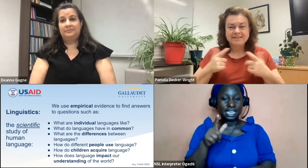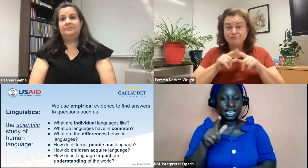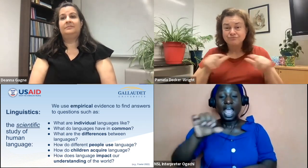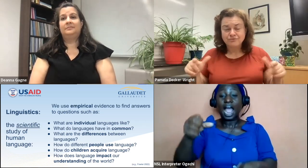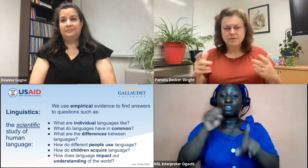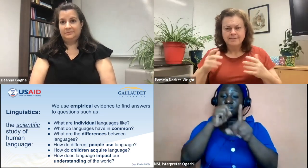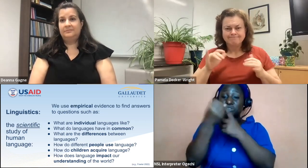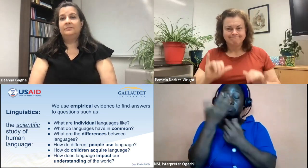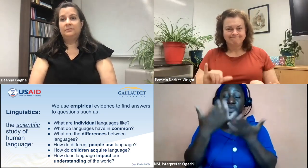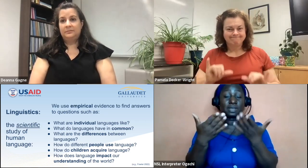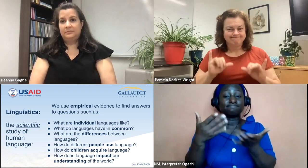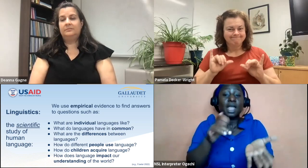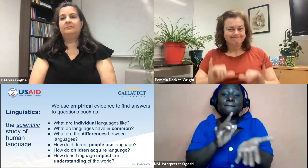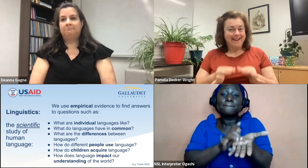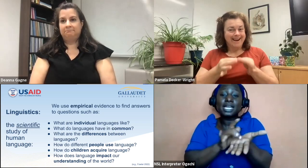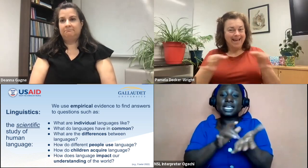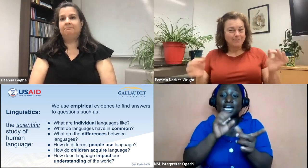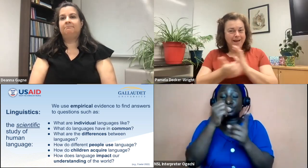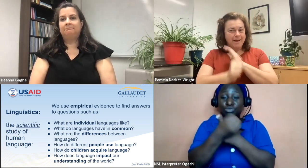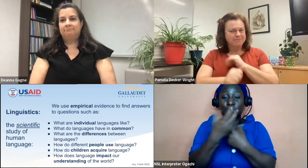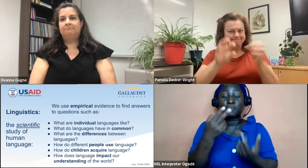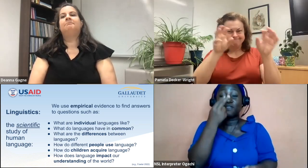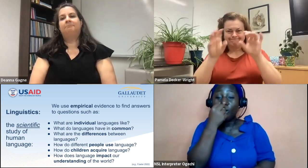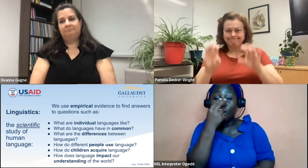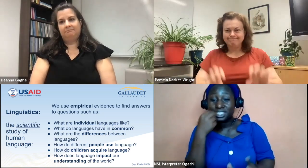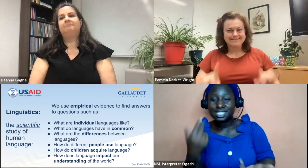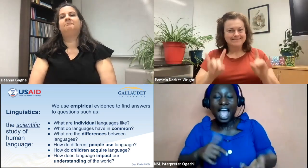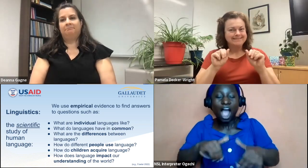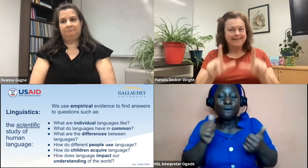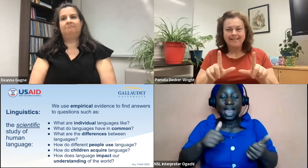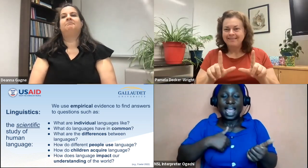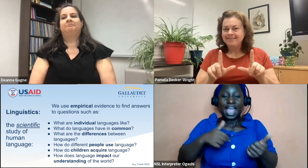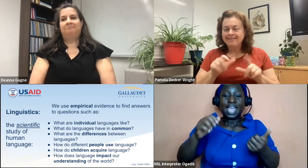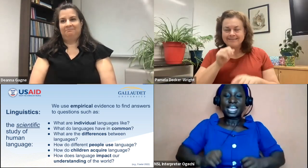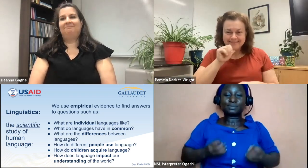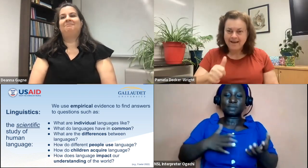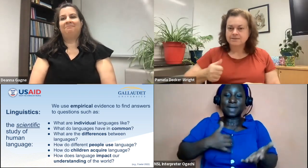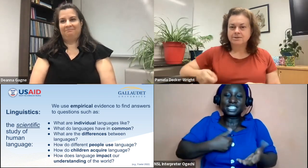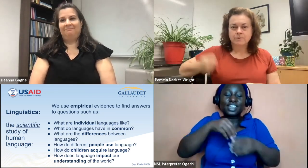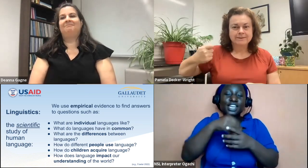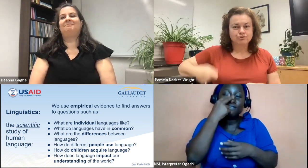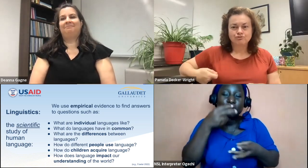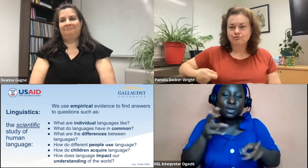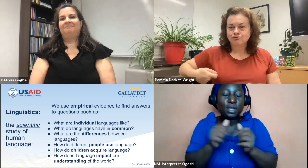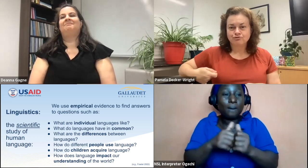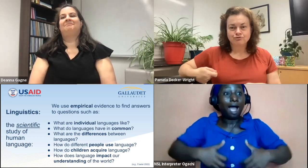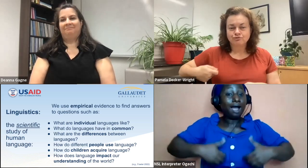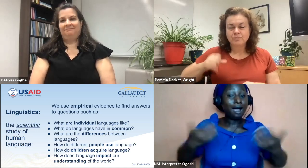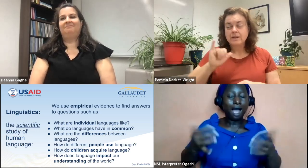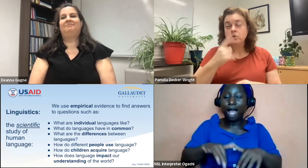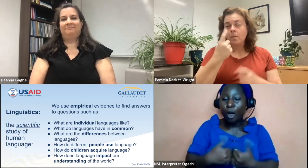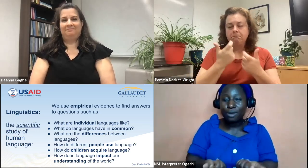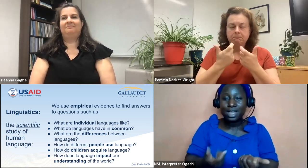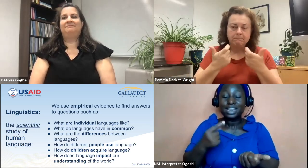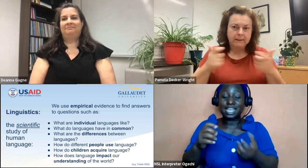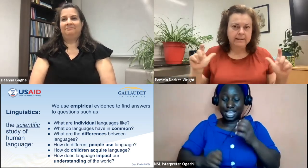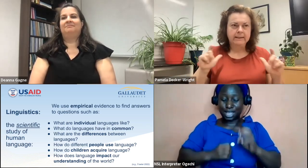the emotions of love. There's all these different settings, and my language. Competency alters in each of those, and I have different turn to those dials